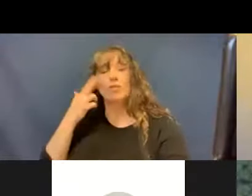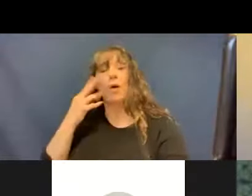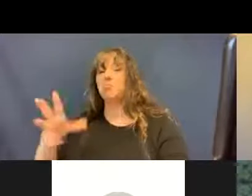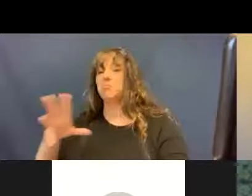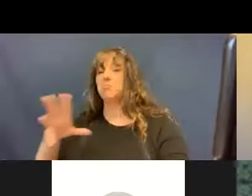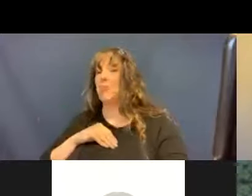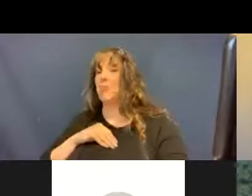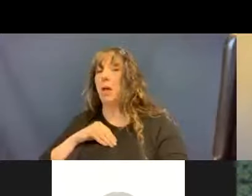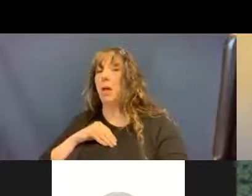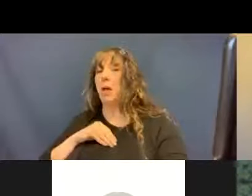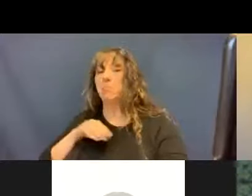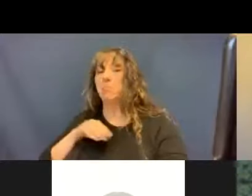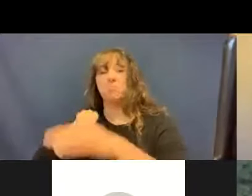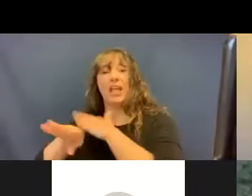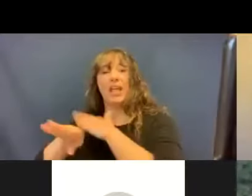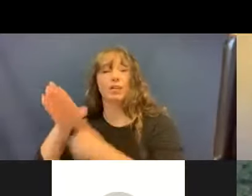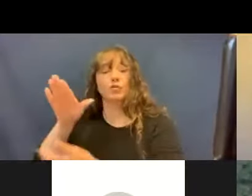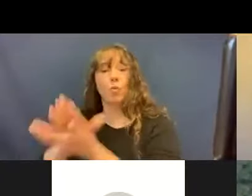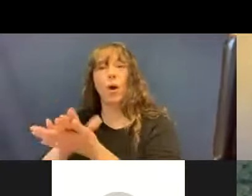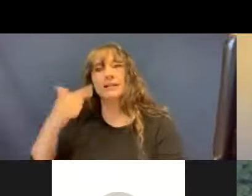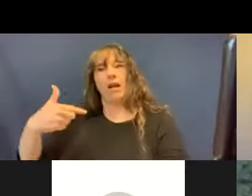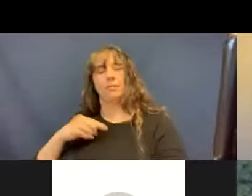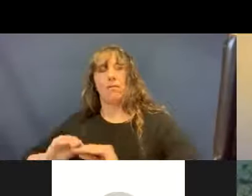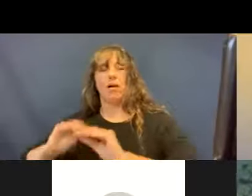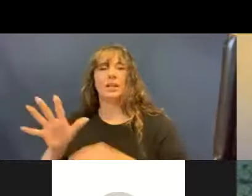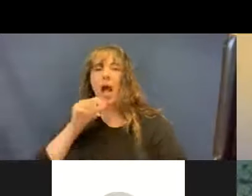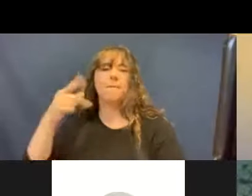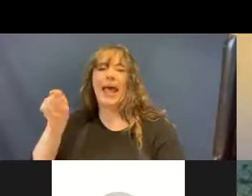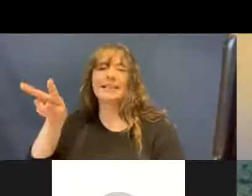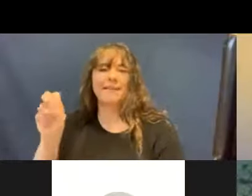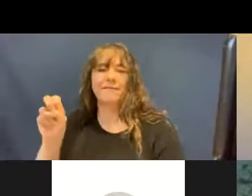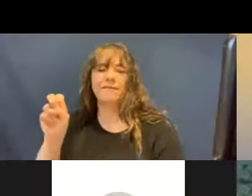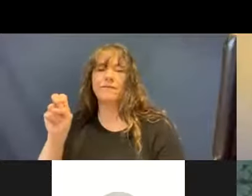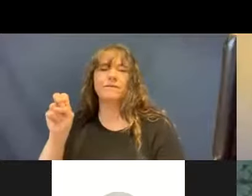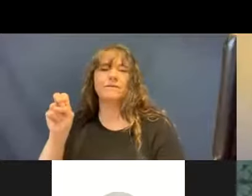not going to be passive. I was part of and that's what Tyler kind of just spoke to. And